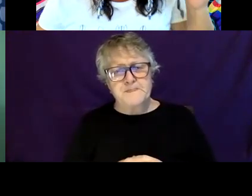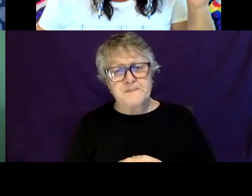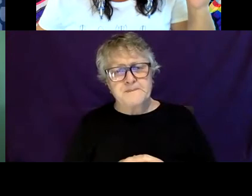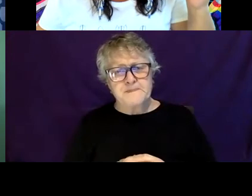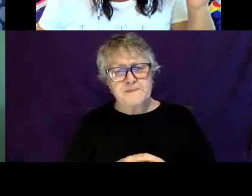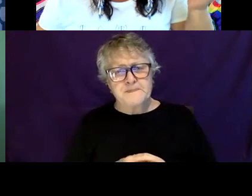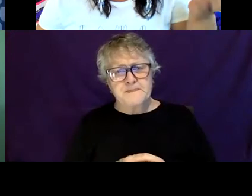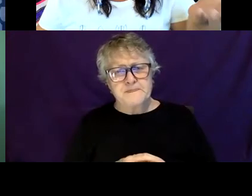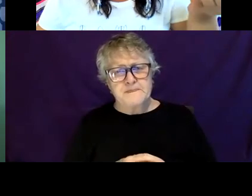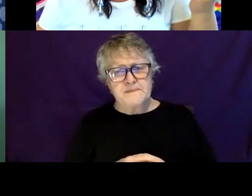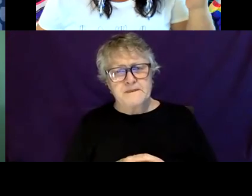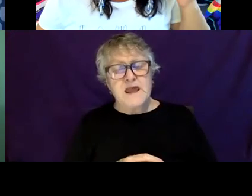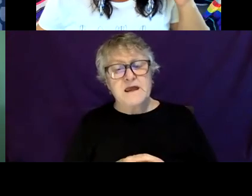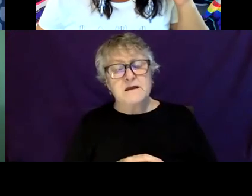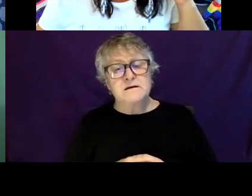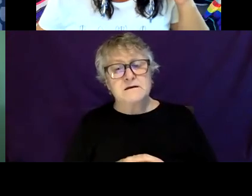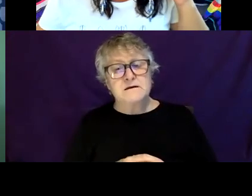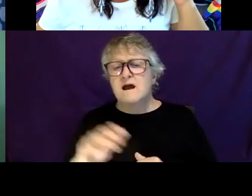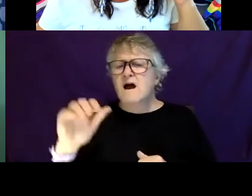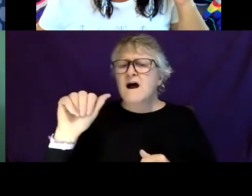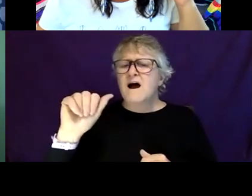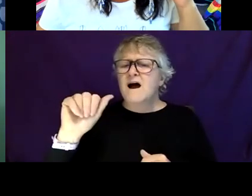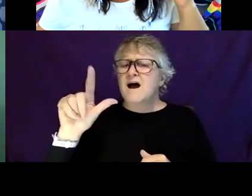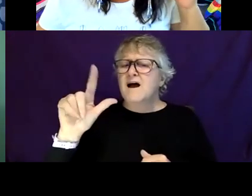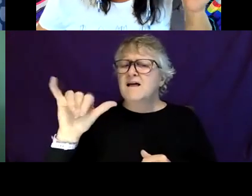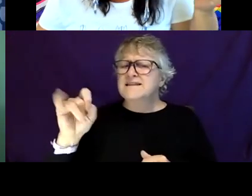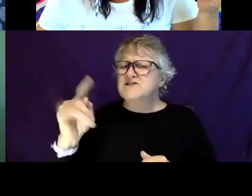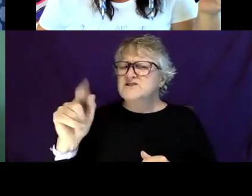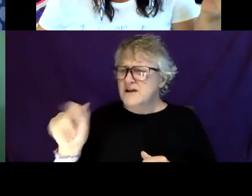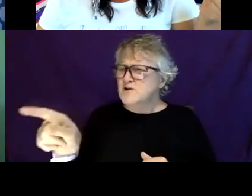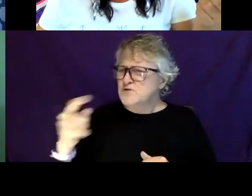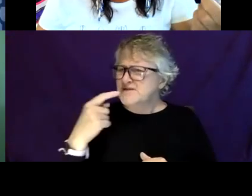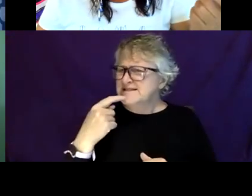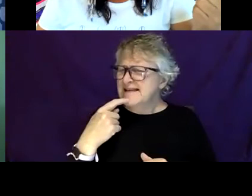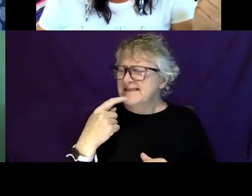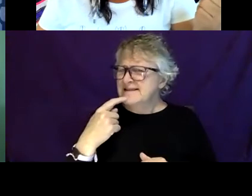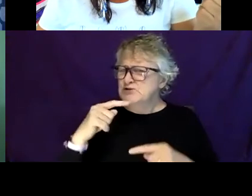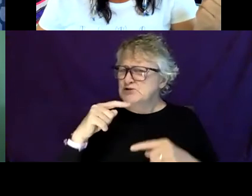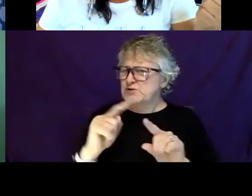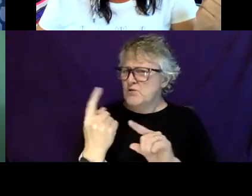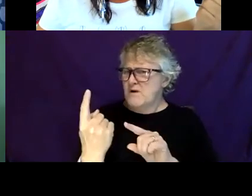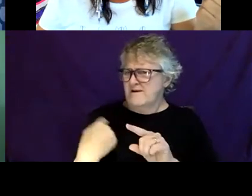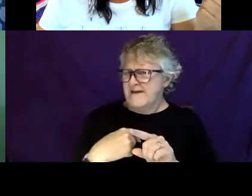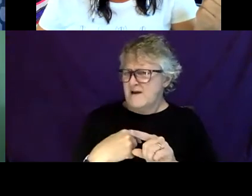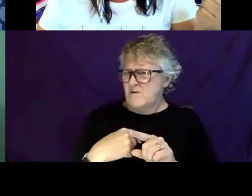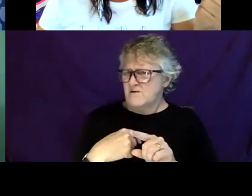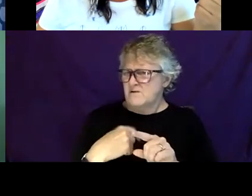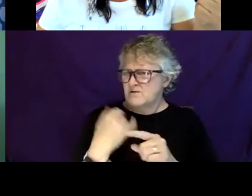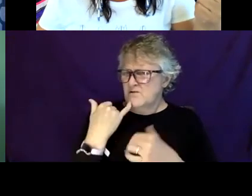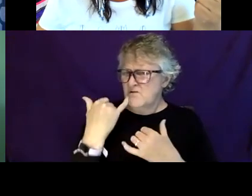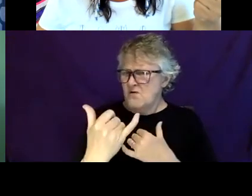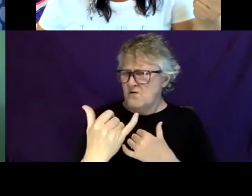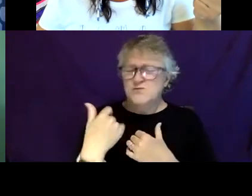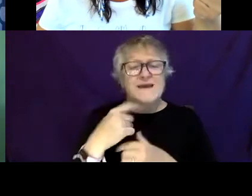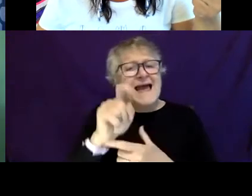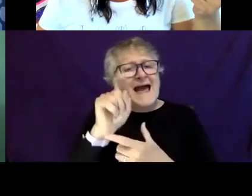we have to, and Alyshia, you said this in one of our calls, we have to believe that liberation is possible.